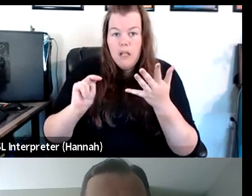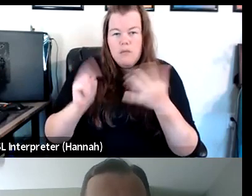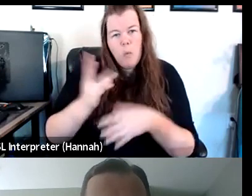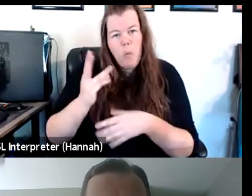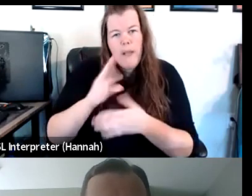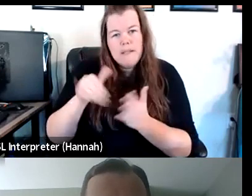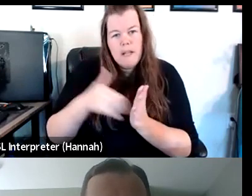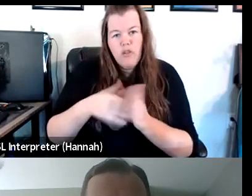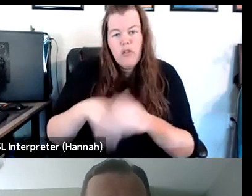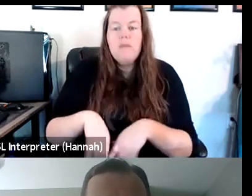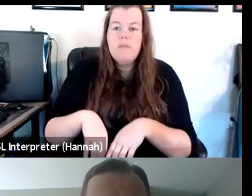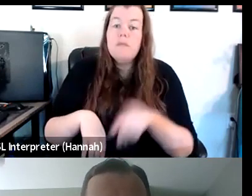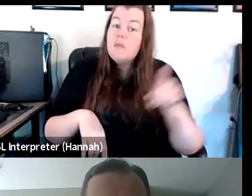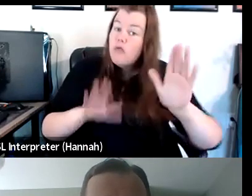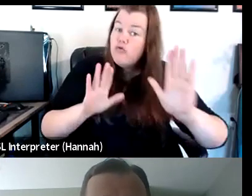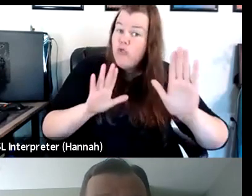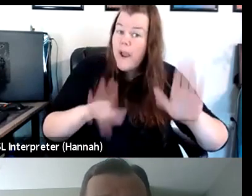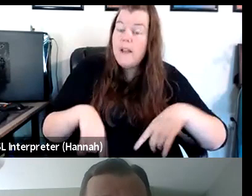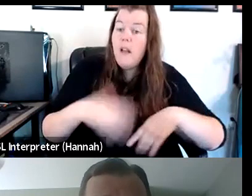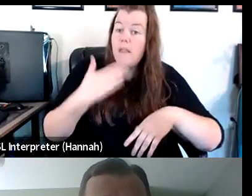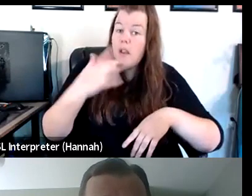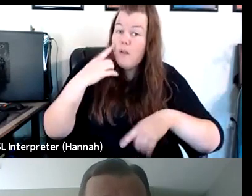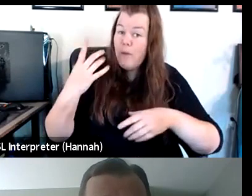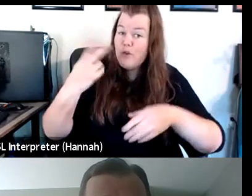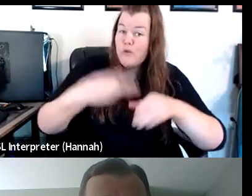That's great and thanks for being on this call. You know like I said